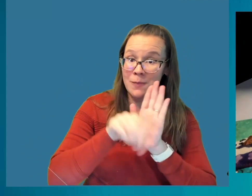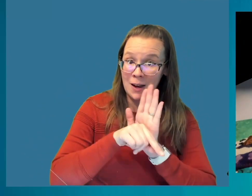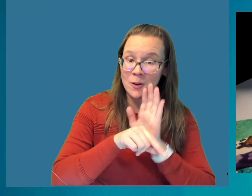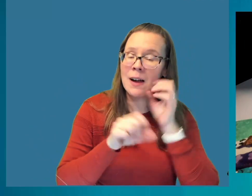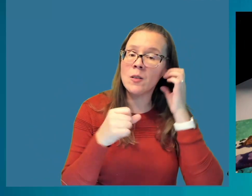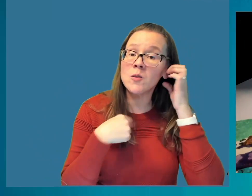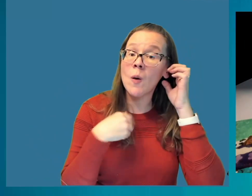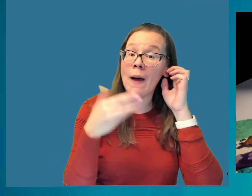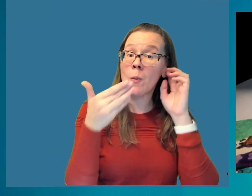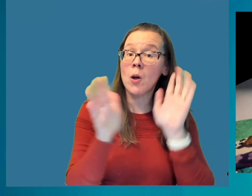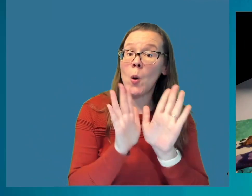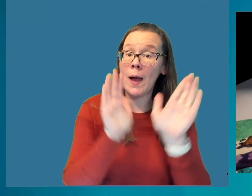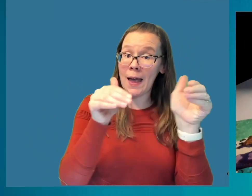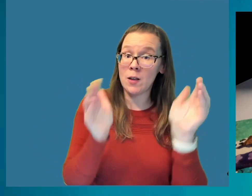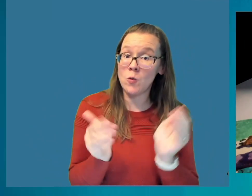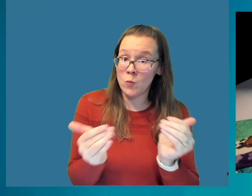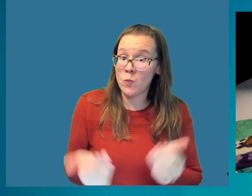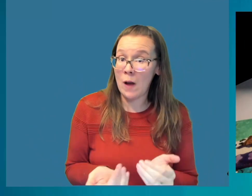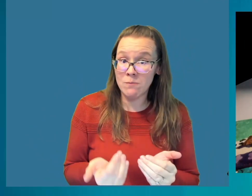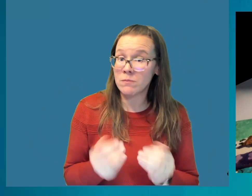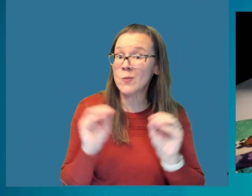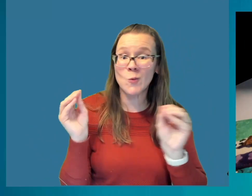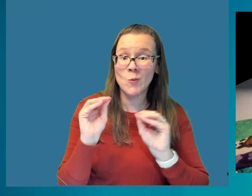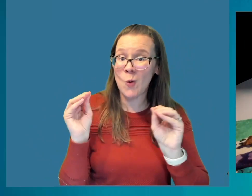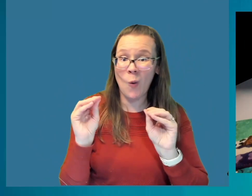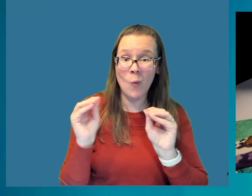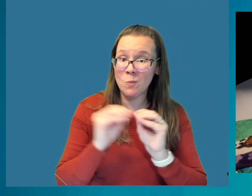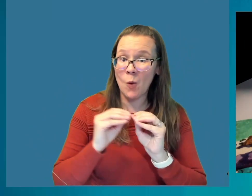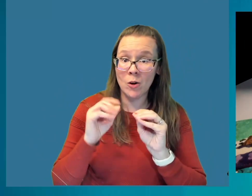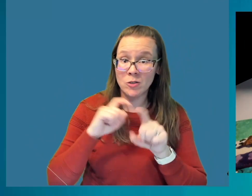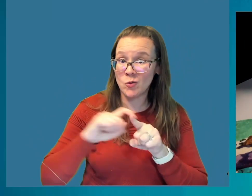and I-I don't want to do that. I want the orange splash to look very distinct from the background